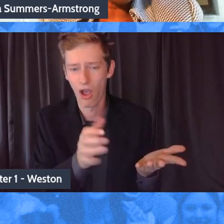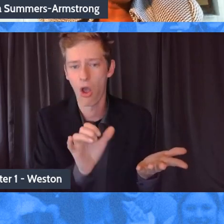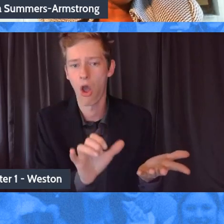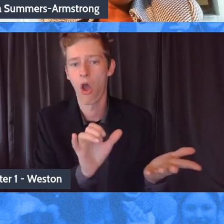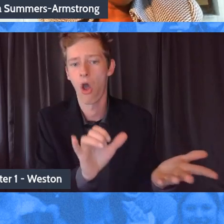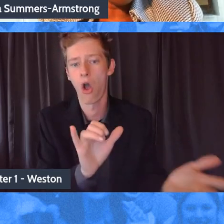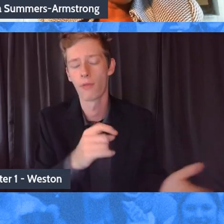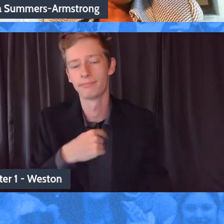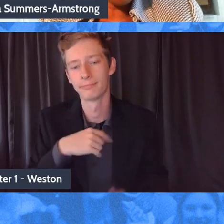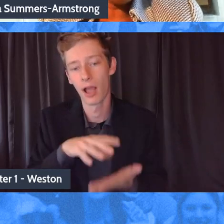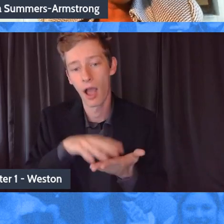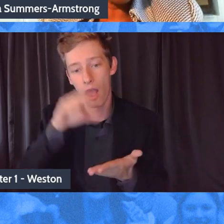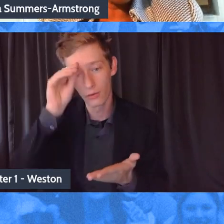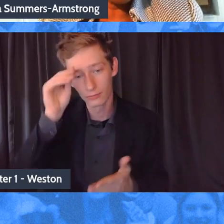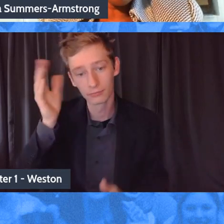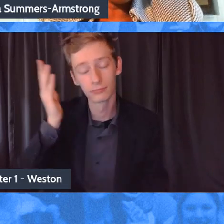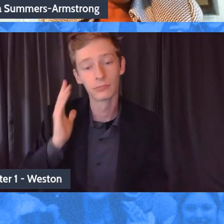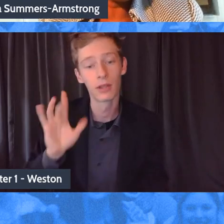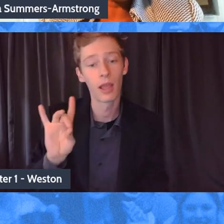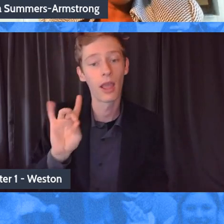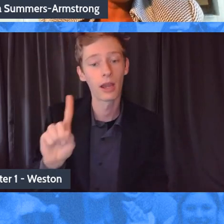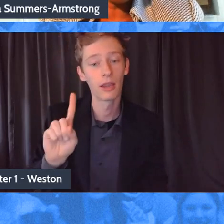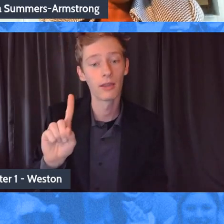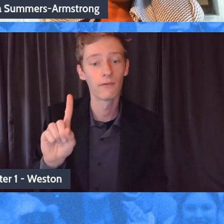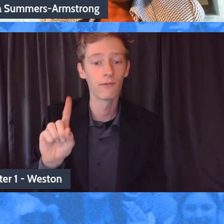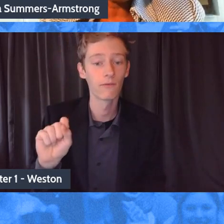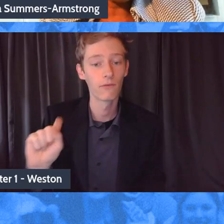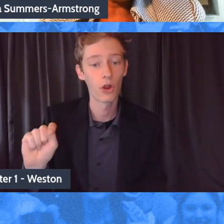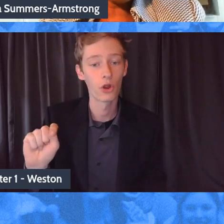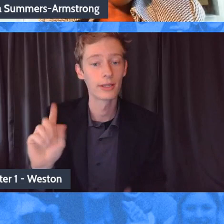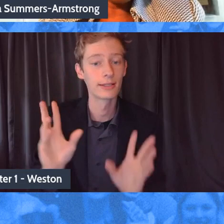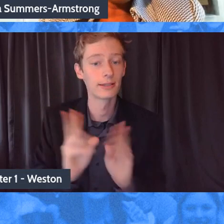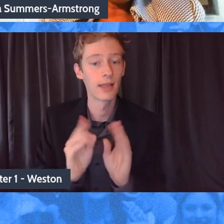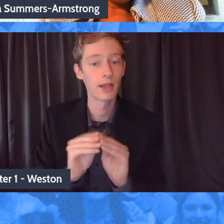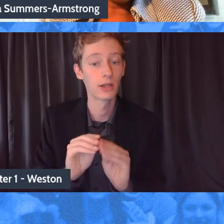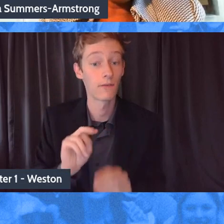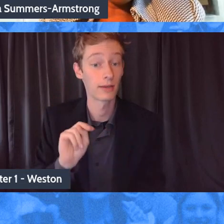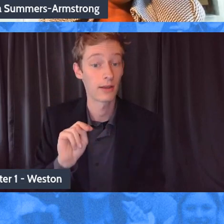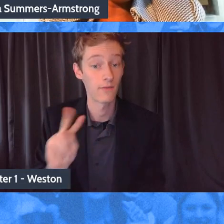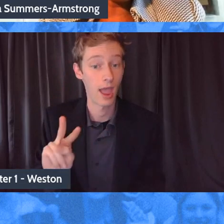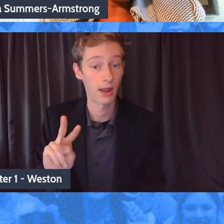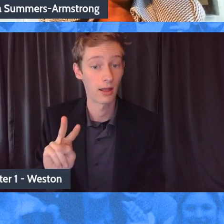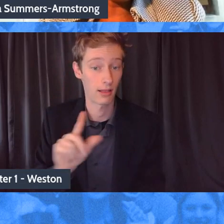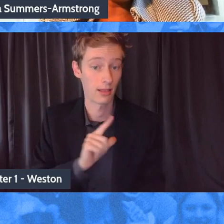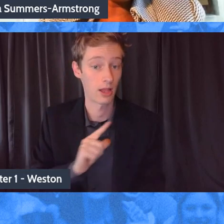in the 81st session of the Nevada Legislature is that there were instances